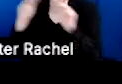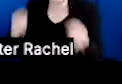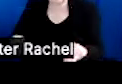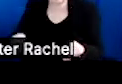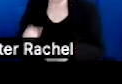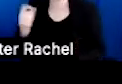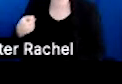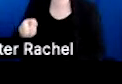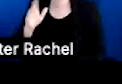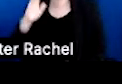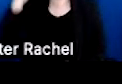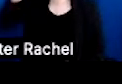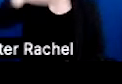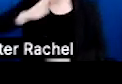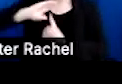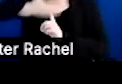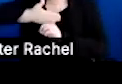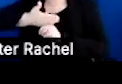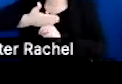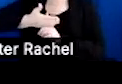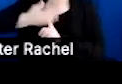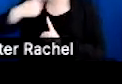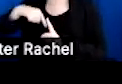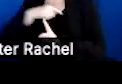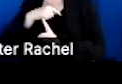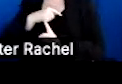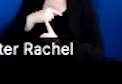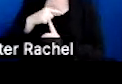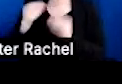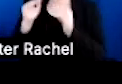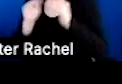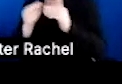politics and a surface level commitment to fair representation, but actually function according to